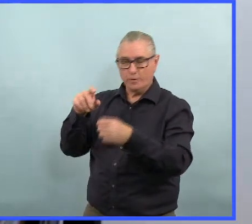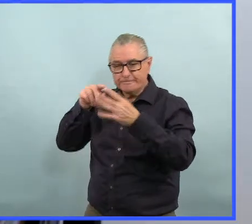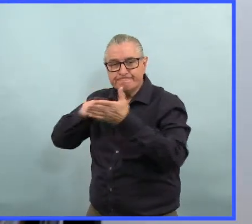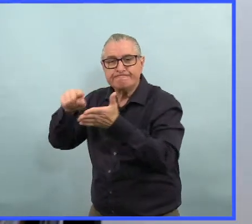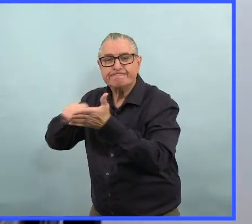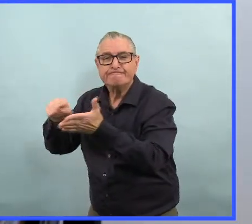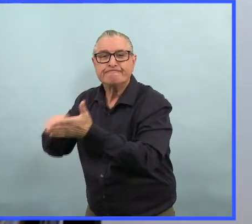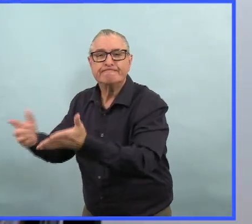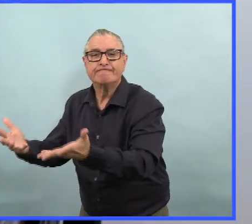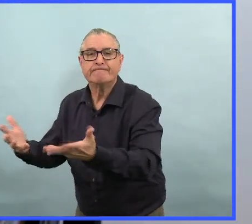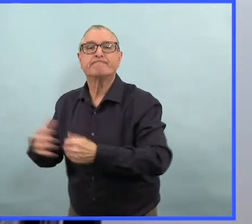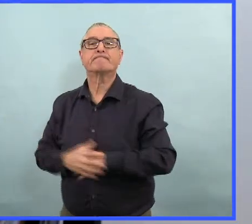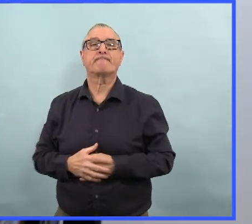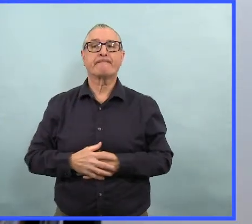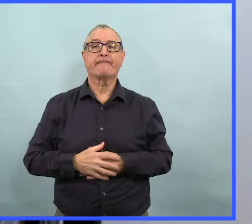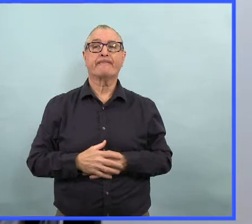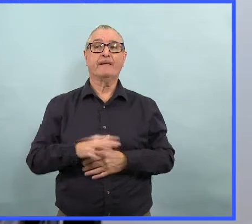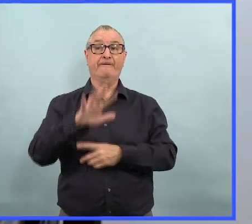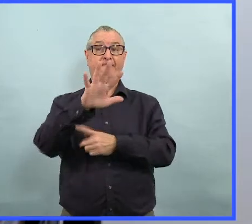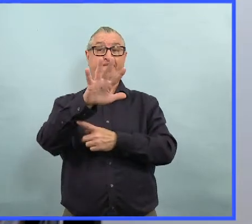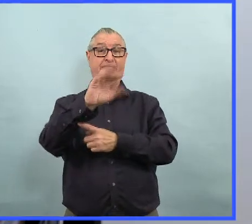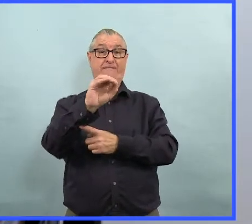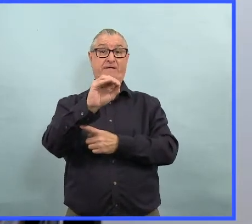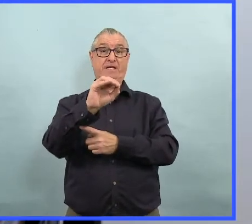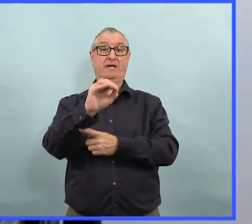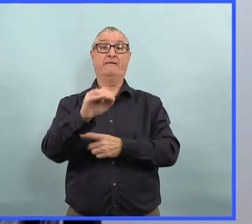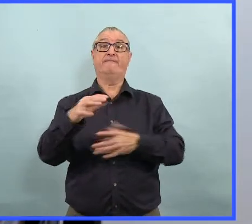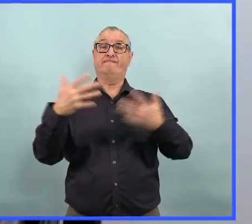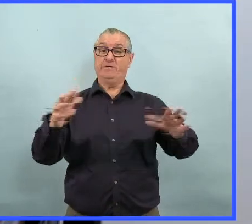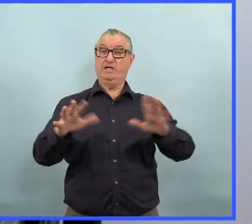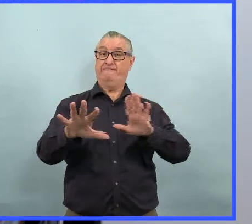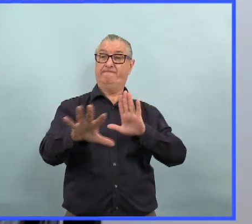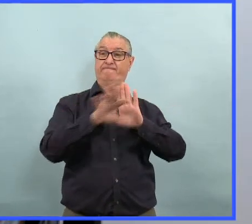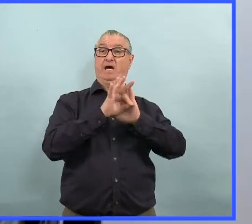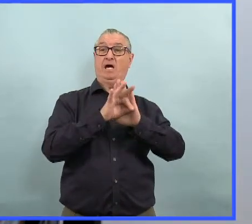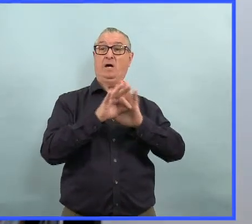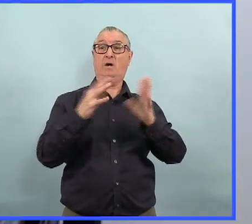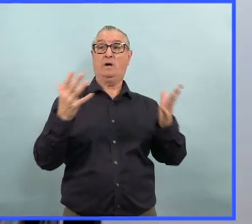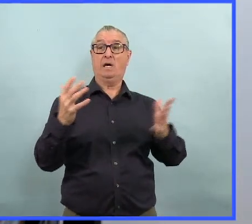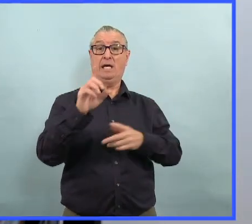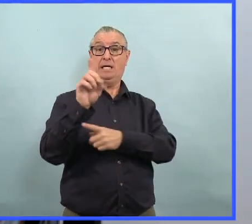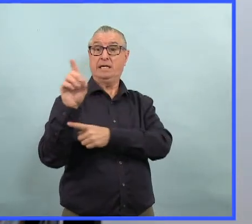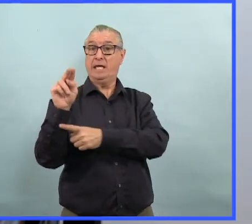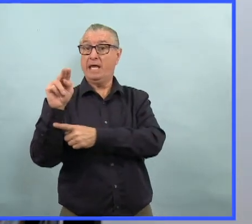are close to finalizing a product that would be targeting anything other than the spike protein